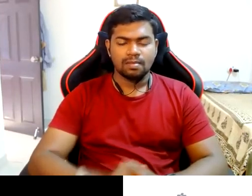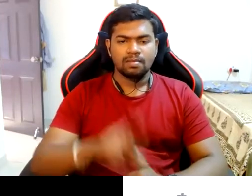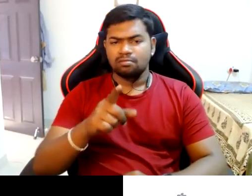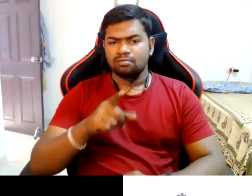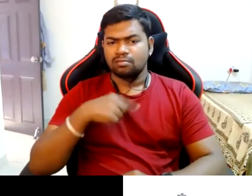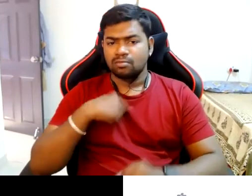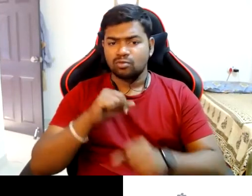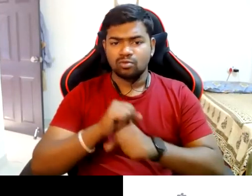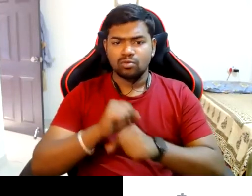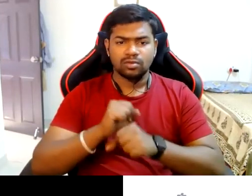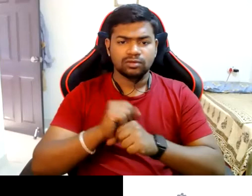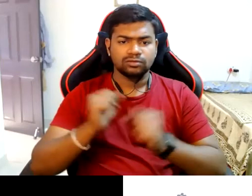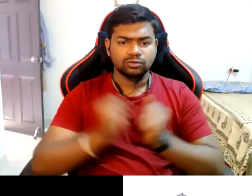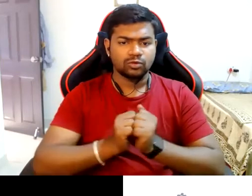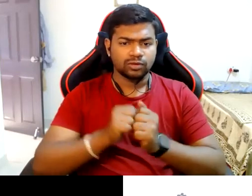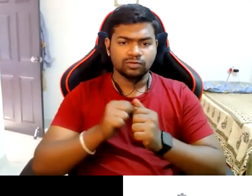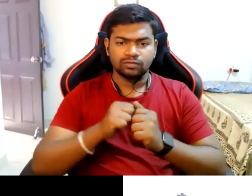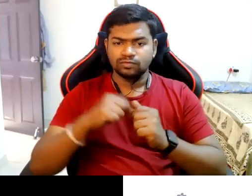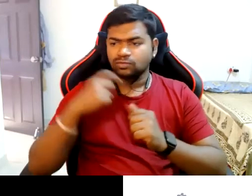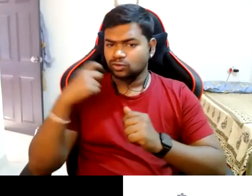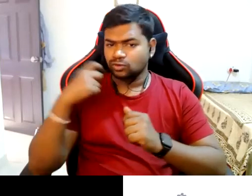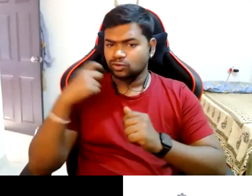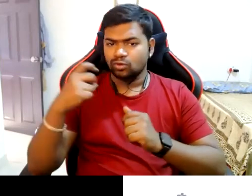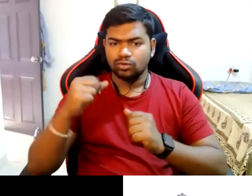because technology, what I was working on in